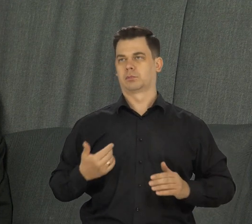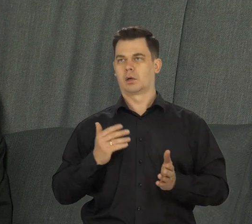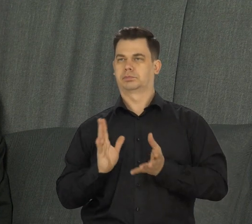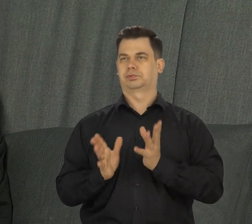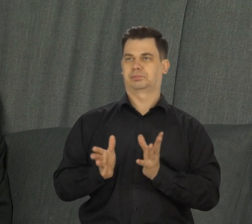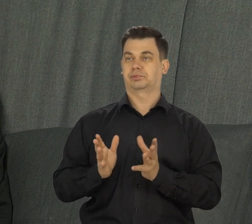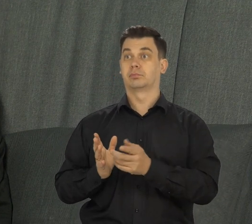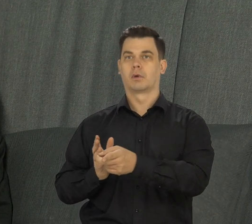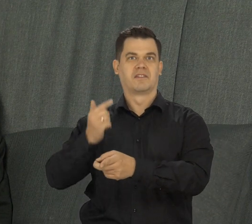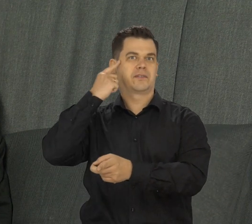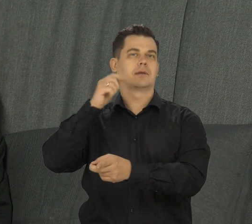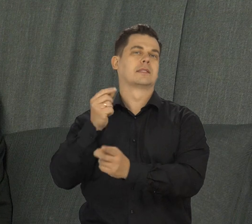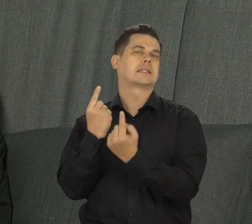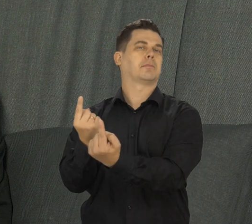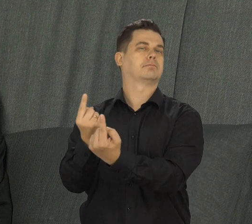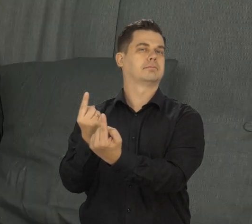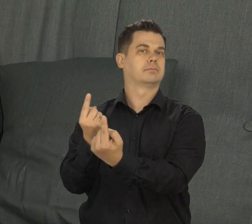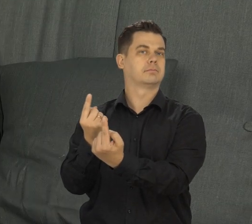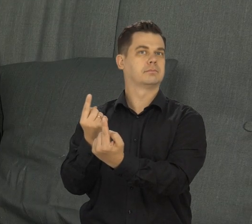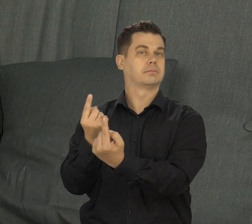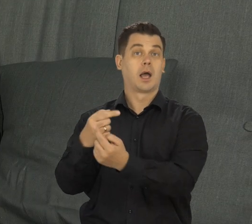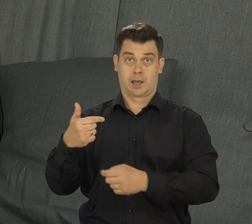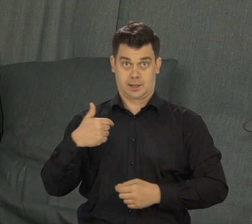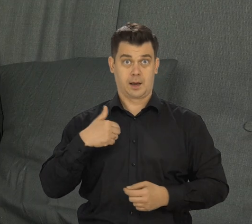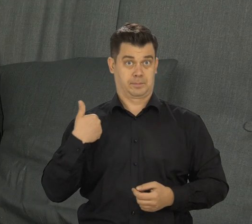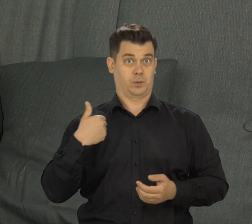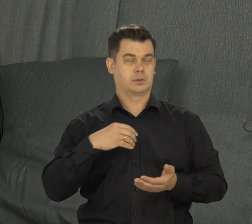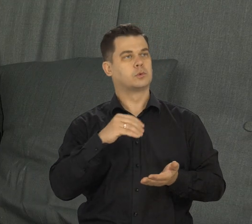how he should handle the matter himself. I started looking for courses.